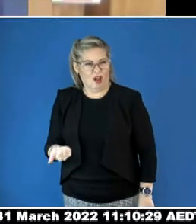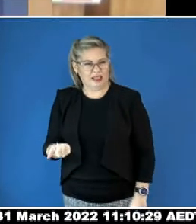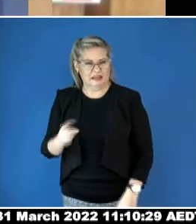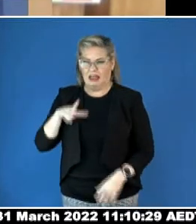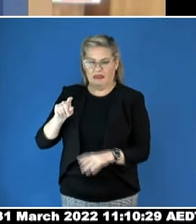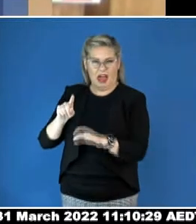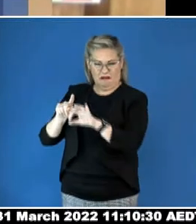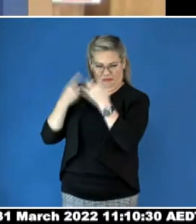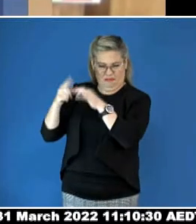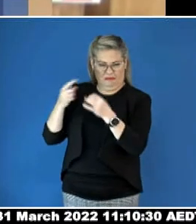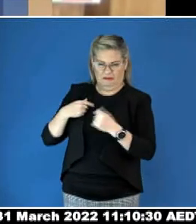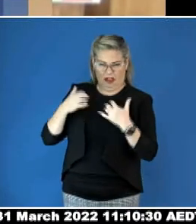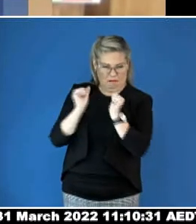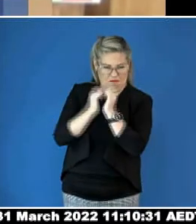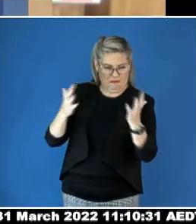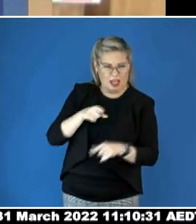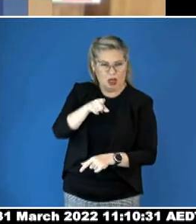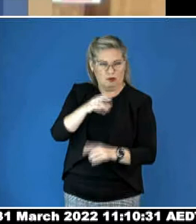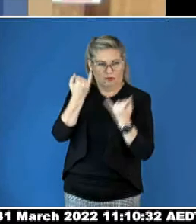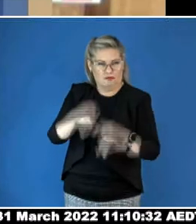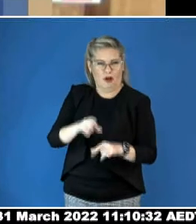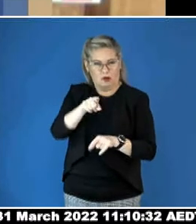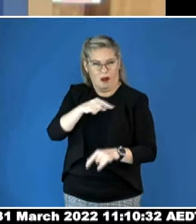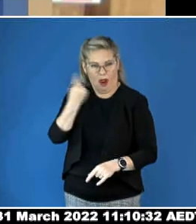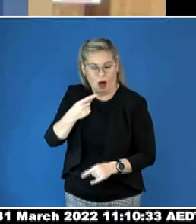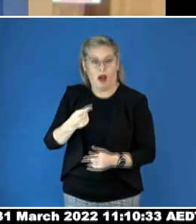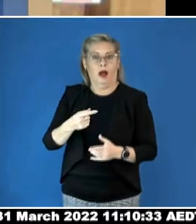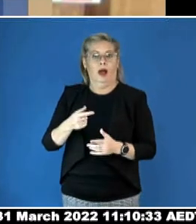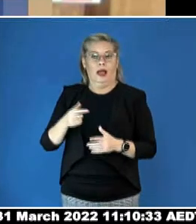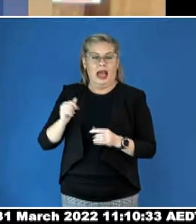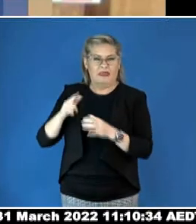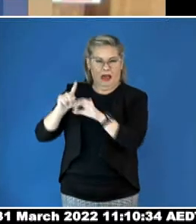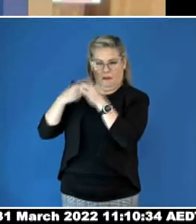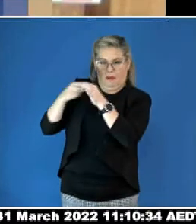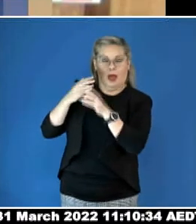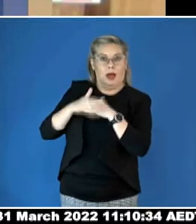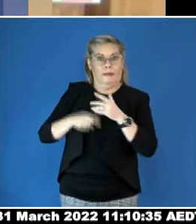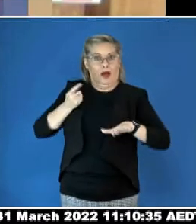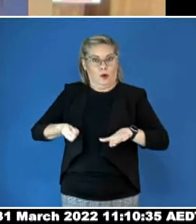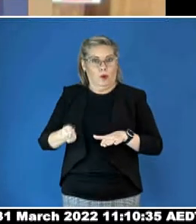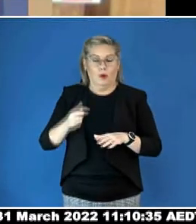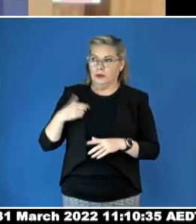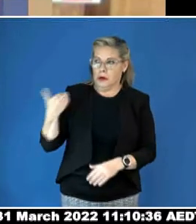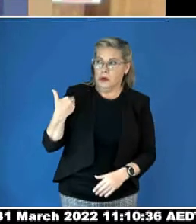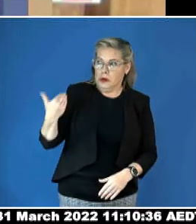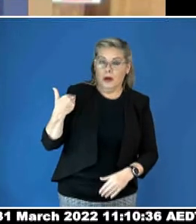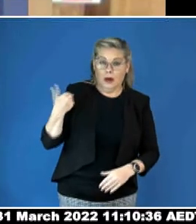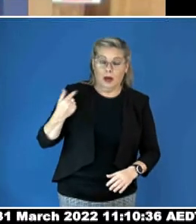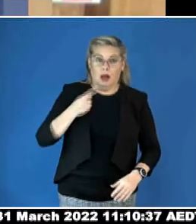There was - they were begging to know what happened when they kept asking me about what